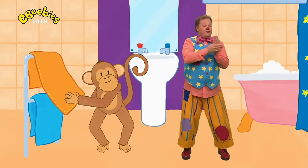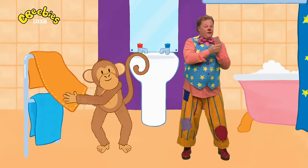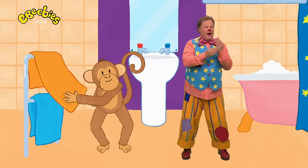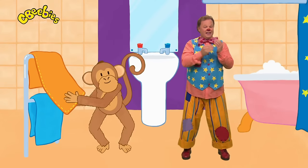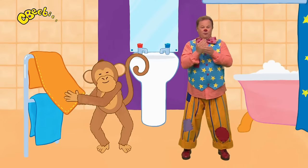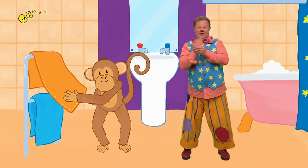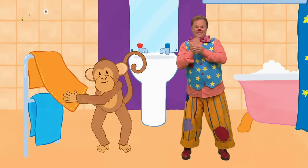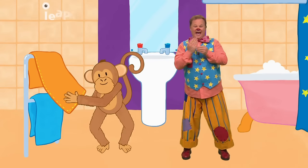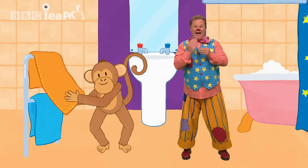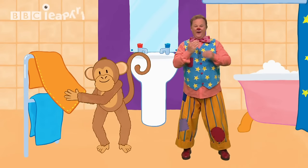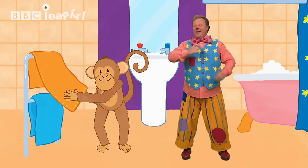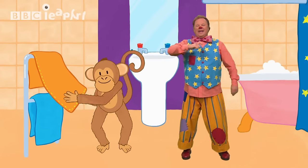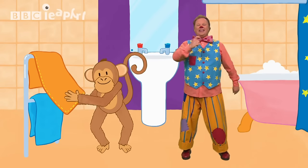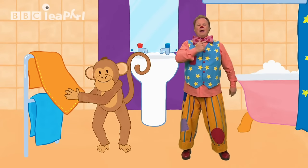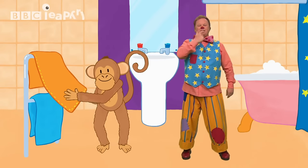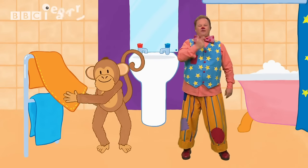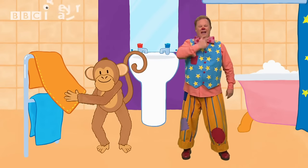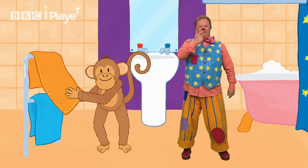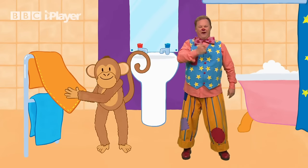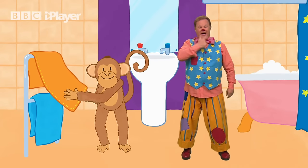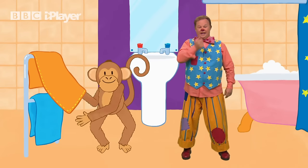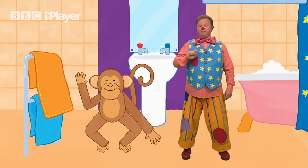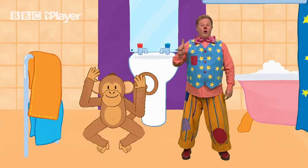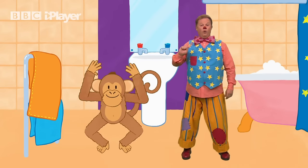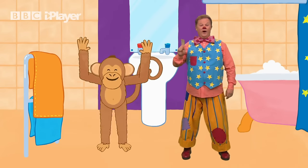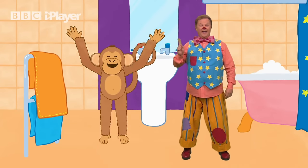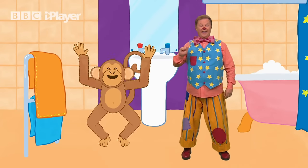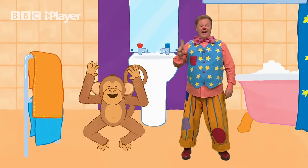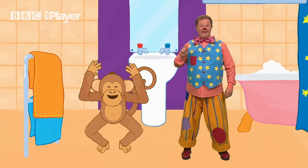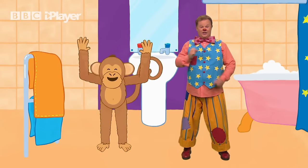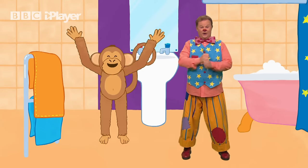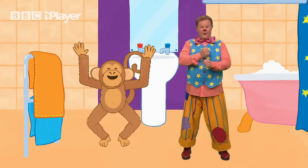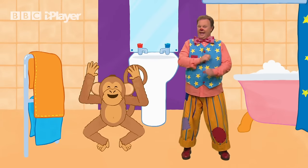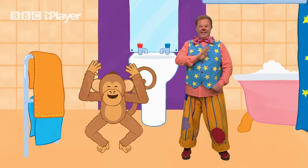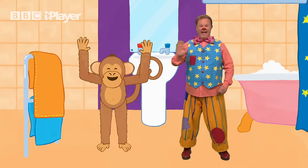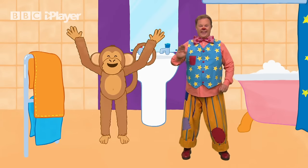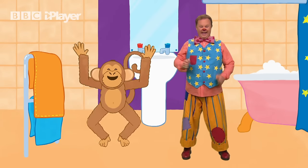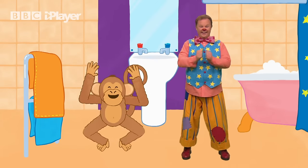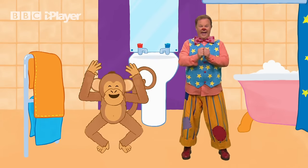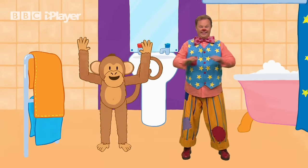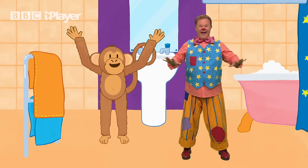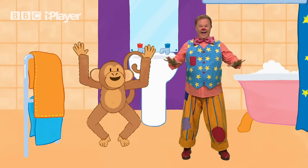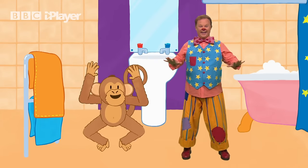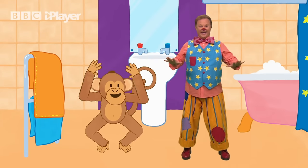dry them with a towel that was really fun what are you gonna do nothing they're done